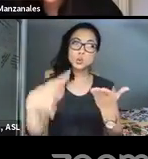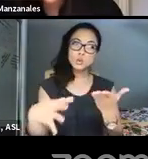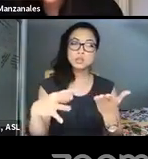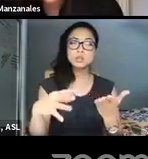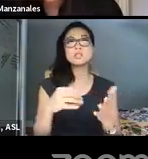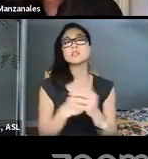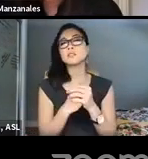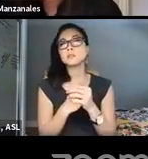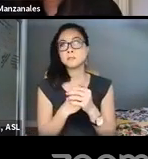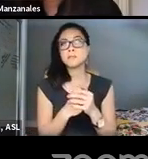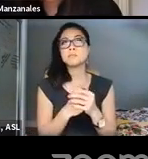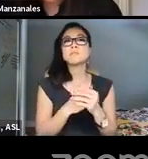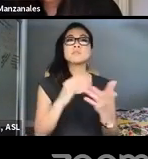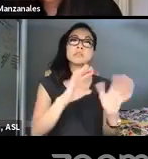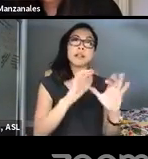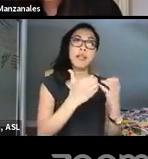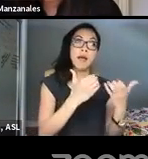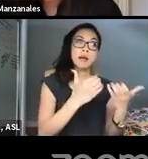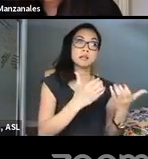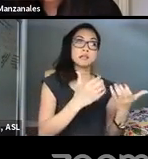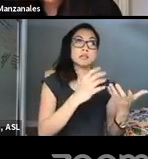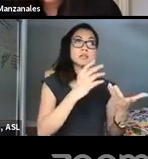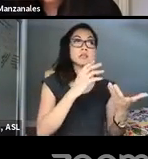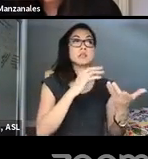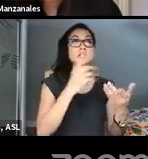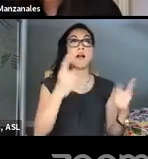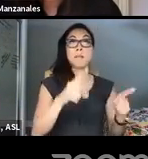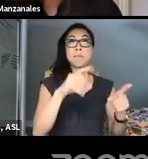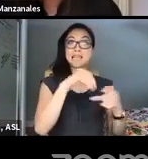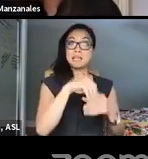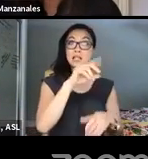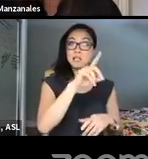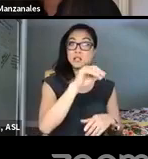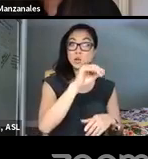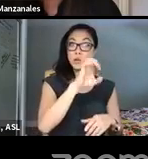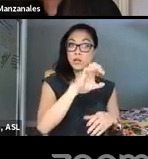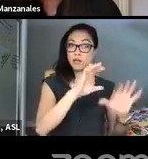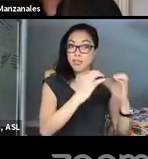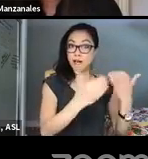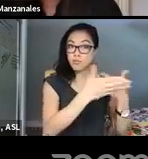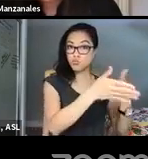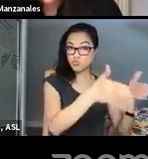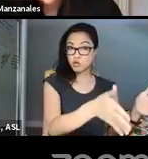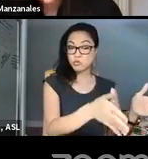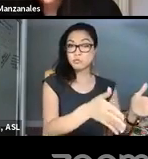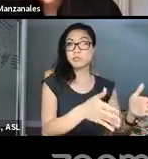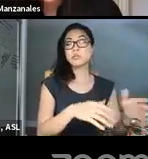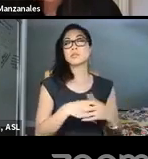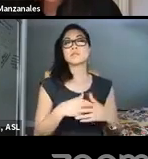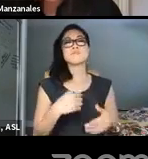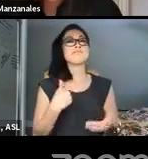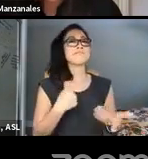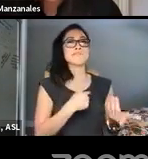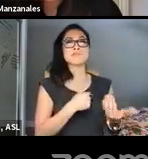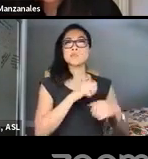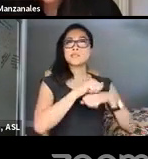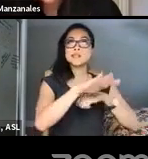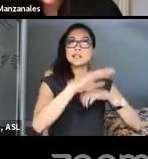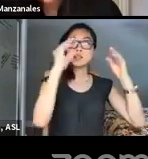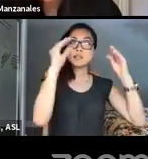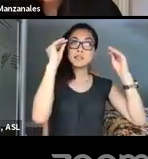of a diverse group of artists and present it to audiences all over the world.